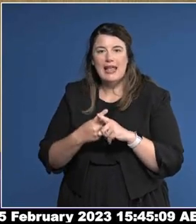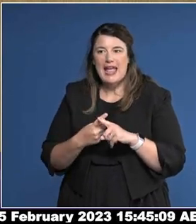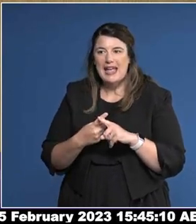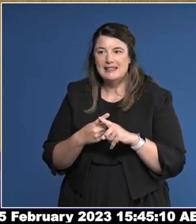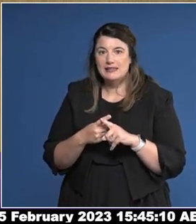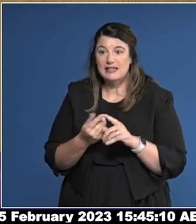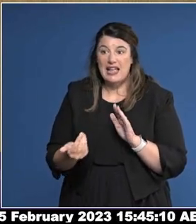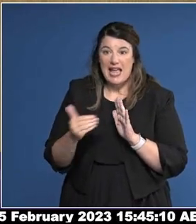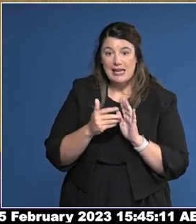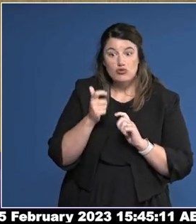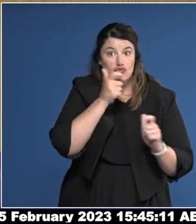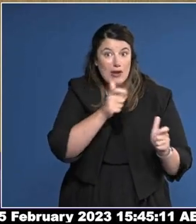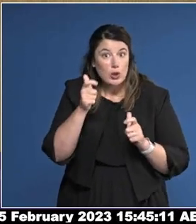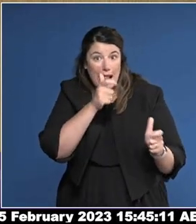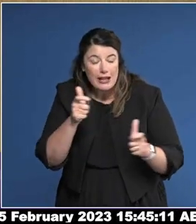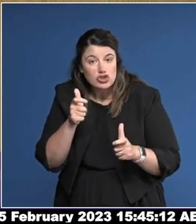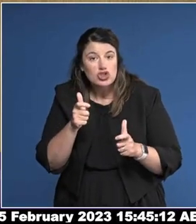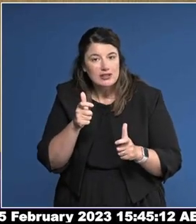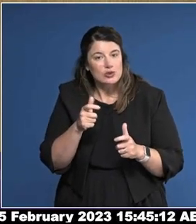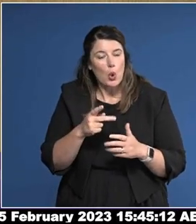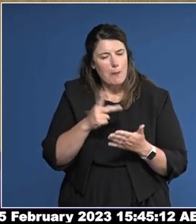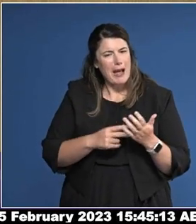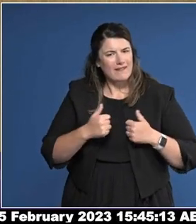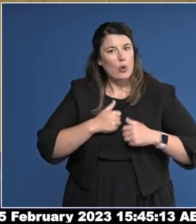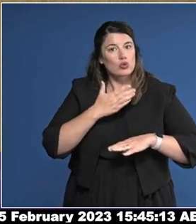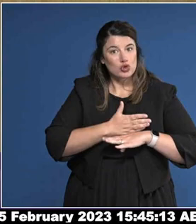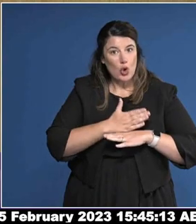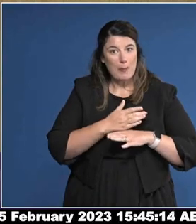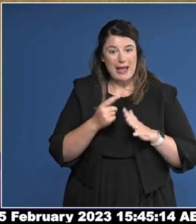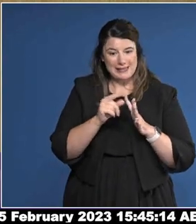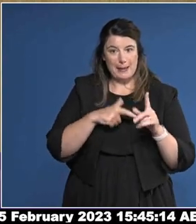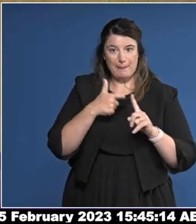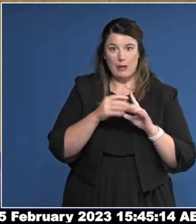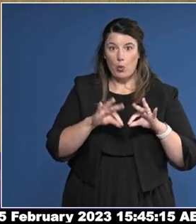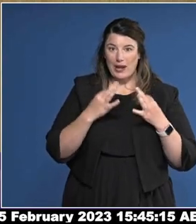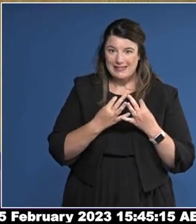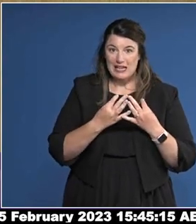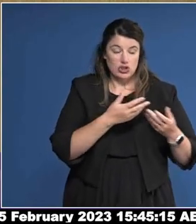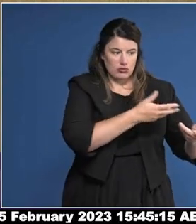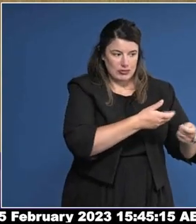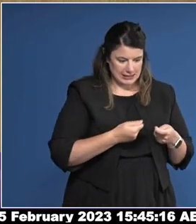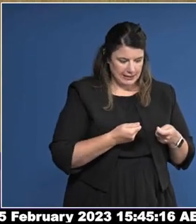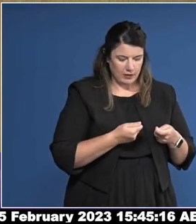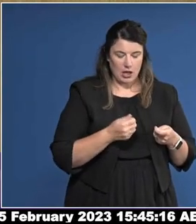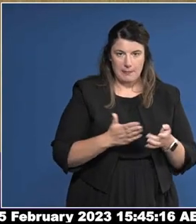So, yes, part of our role as a peak is to make sure our members are informed about key findings for reports like that.